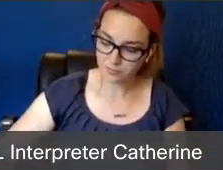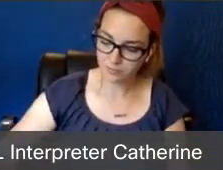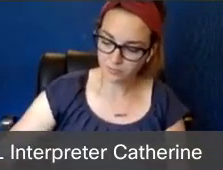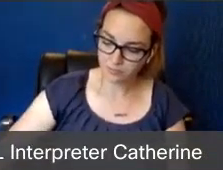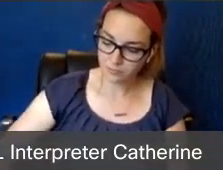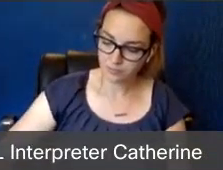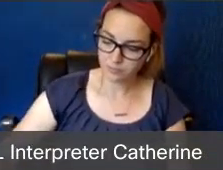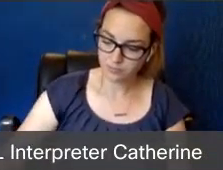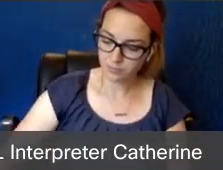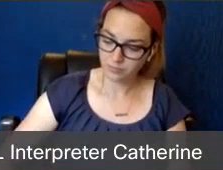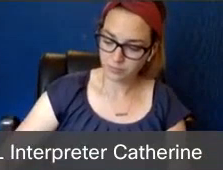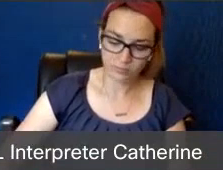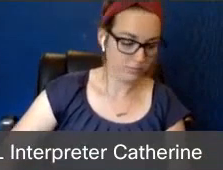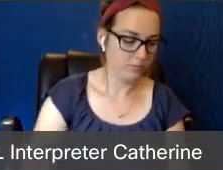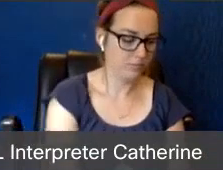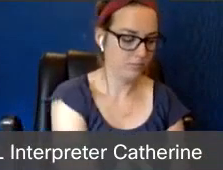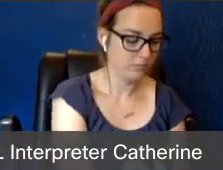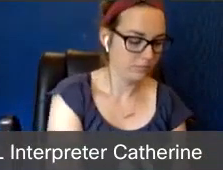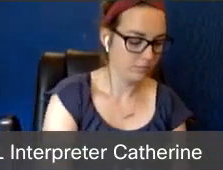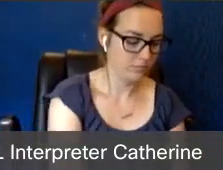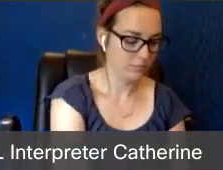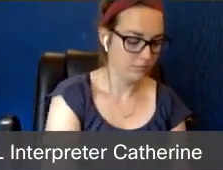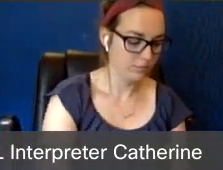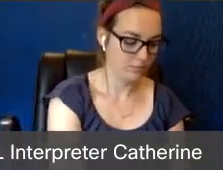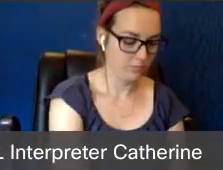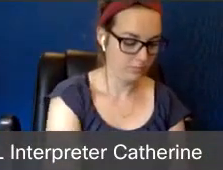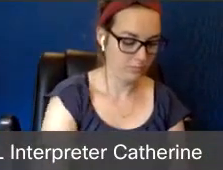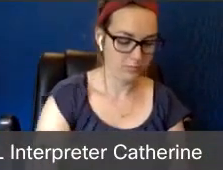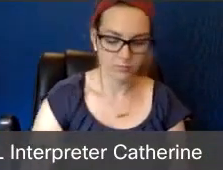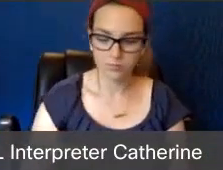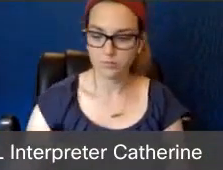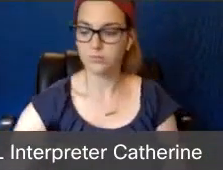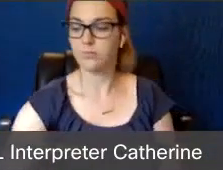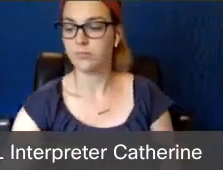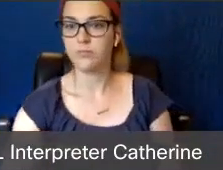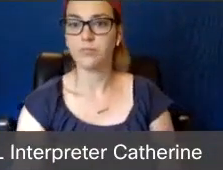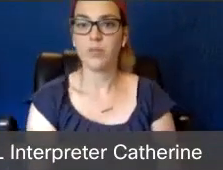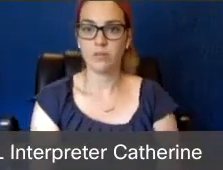and treating physician. There is a right to a choice of medical providers, why?